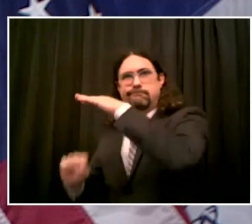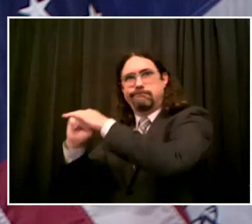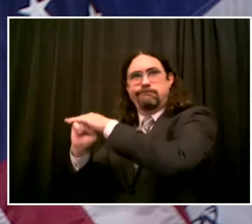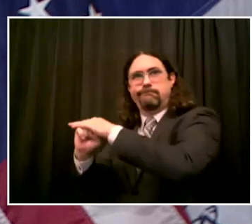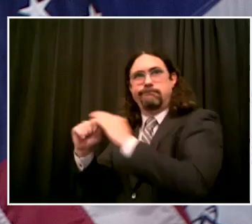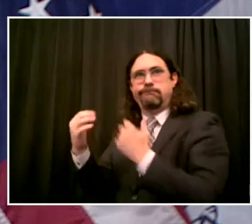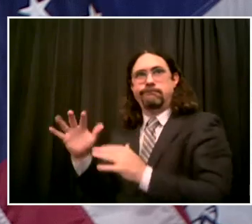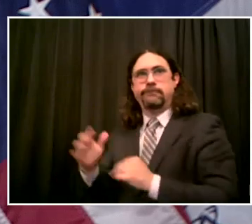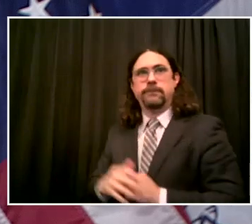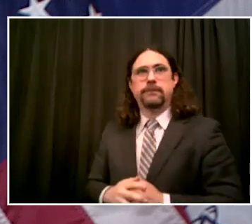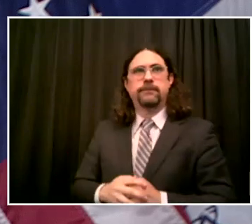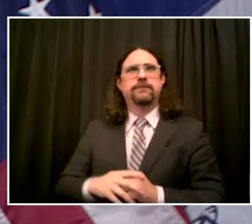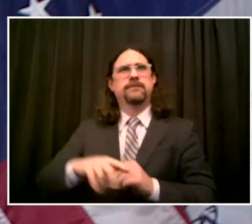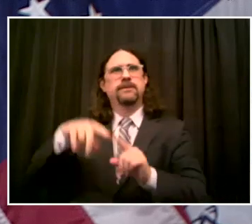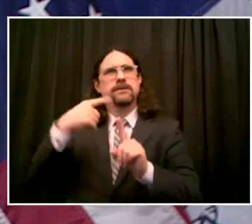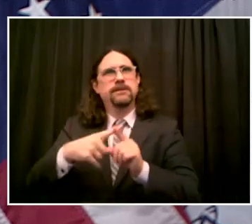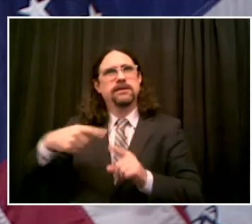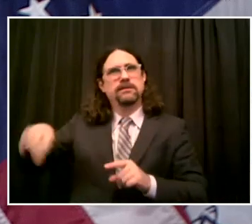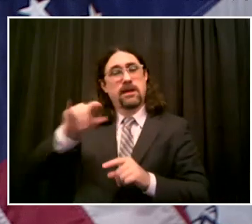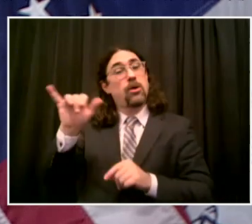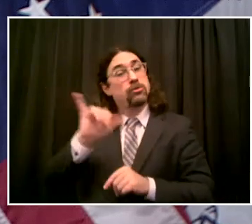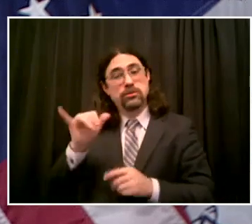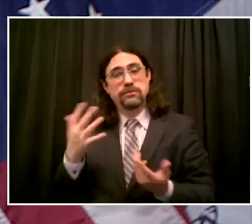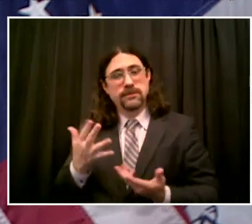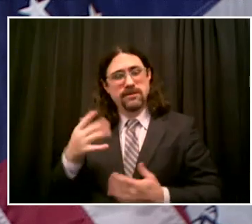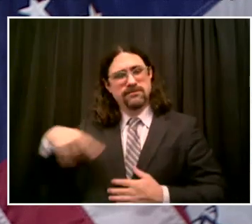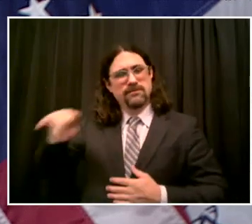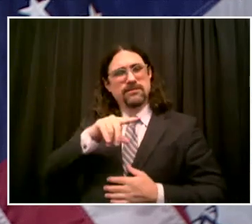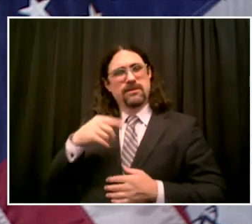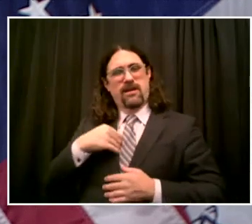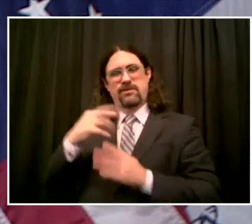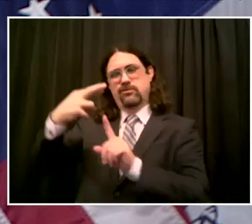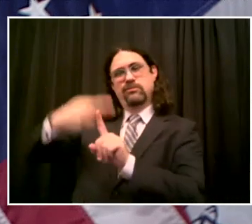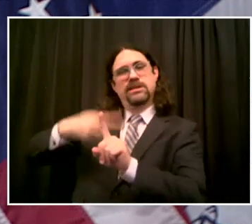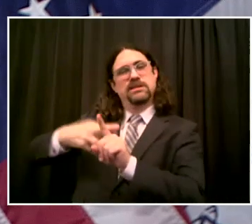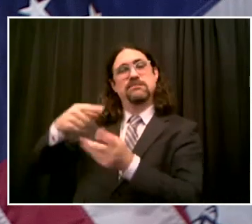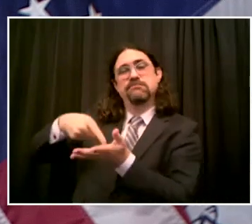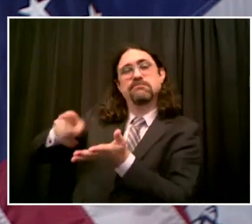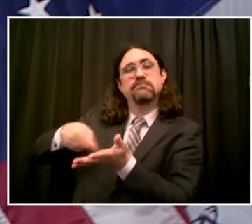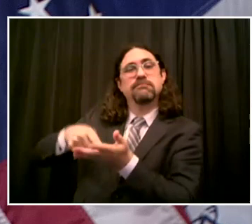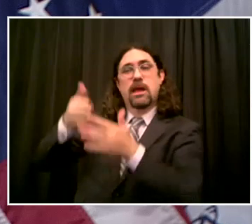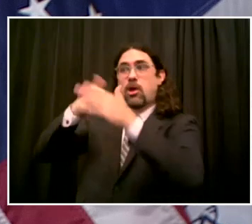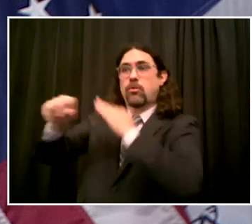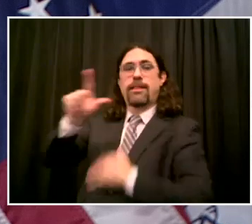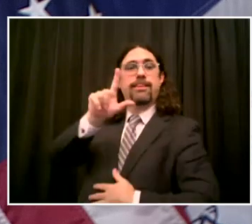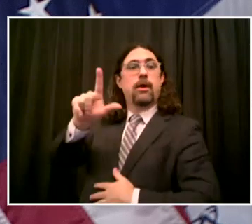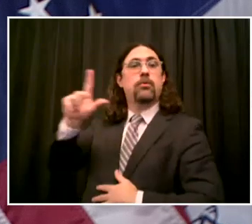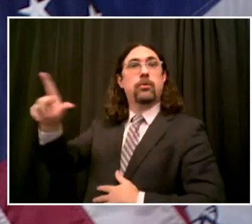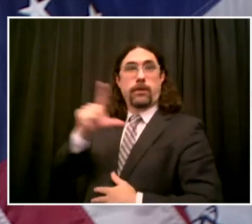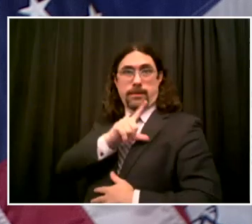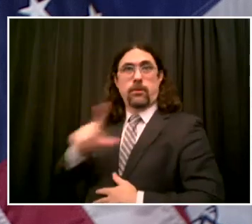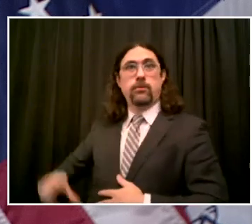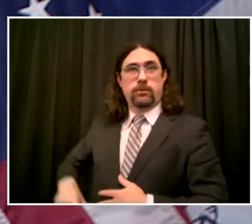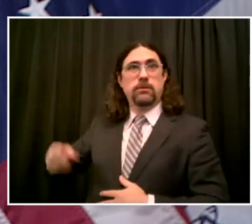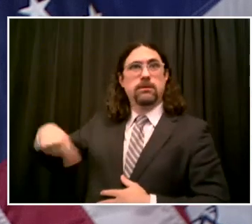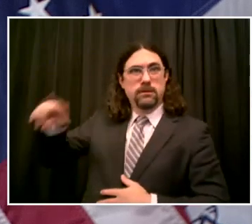TENANTS, THE FOCUS ON TENANTS WHO ARE DEALING WITH SOME UNPRCEEDENTED PROBLEMS BECAUSE OF THE CORONAVIRUS AND